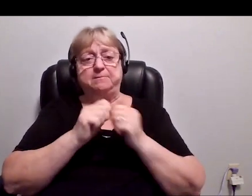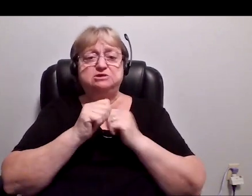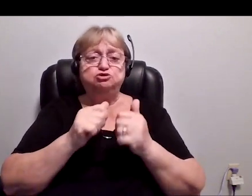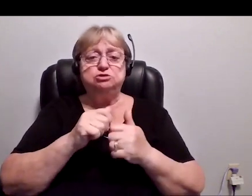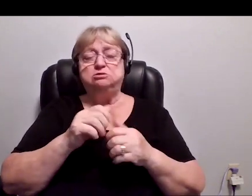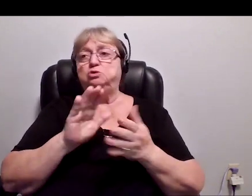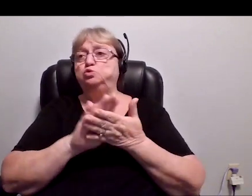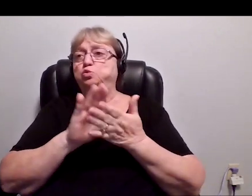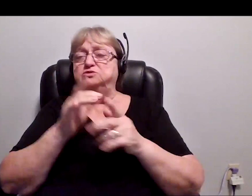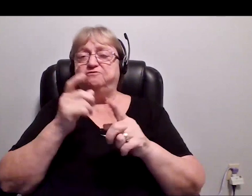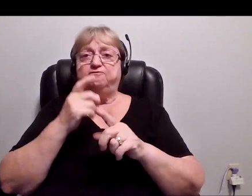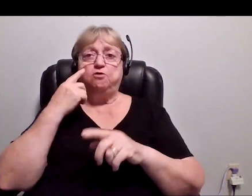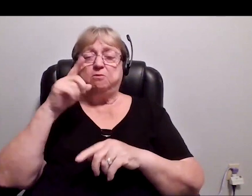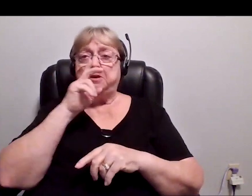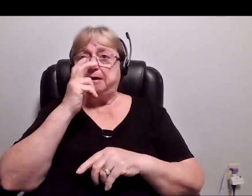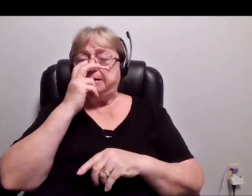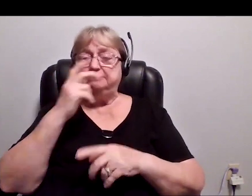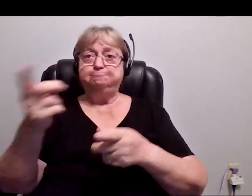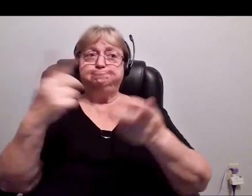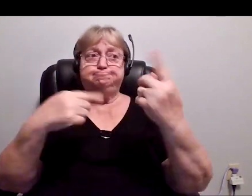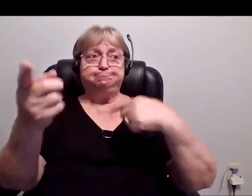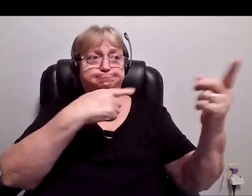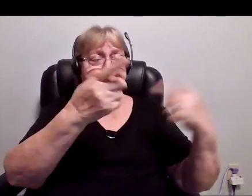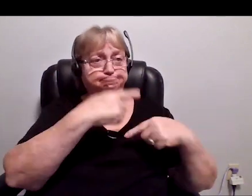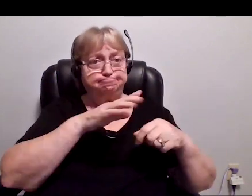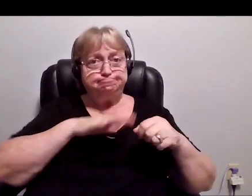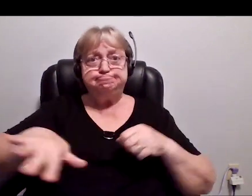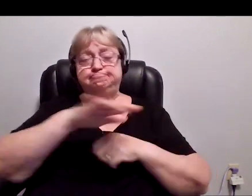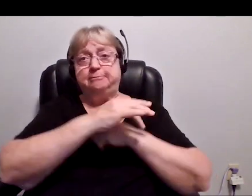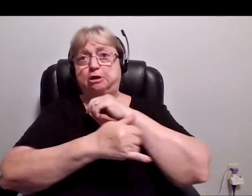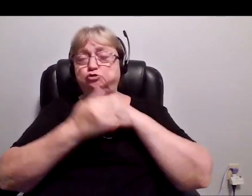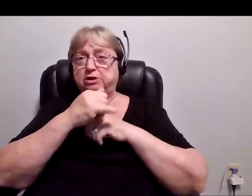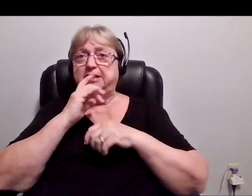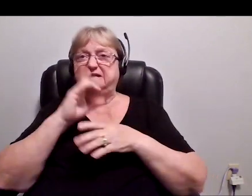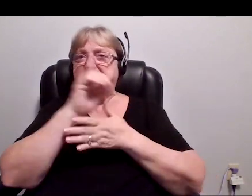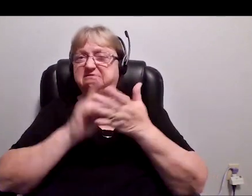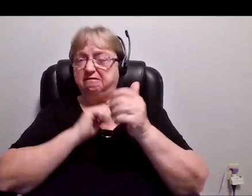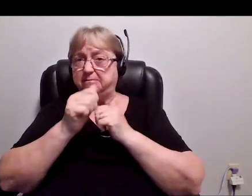across the country and do a design competition. Right now, they only print for students